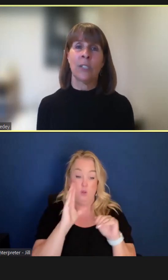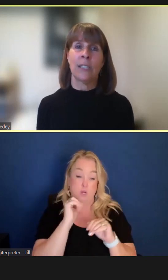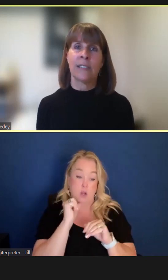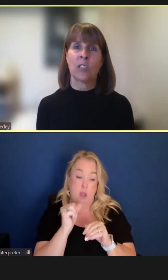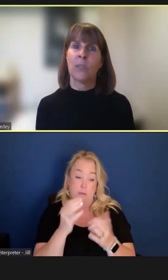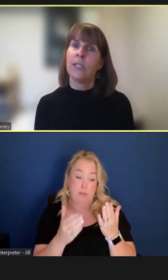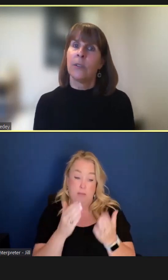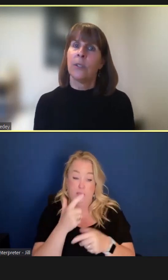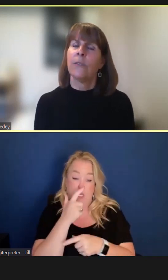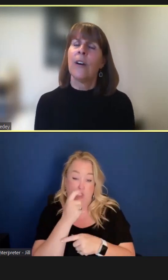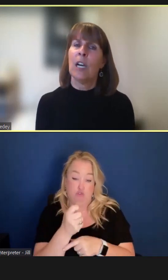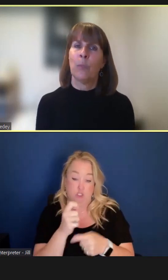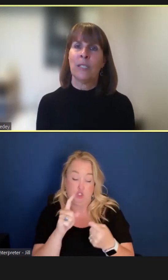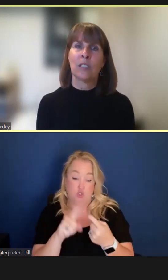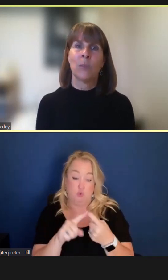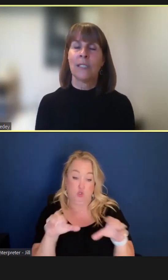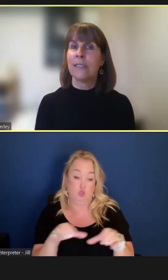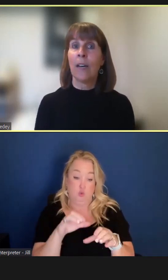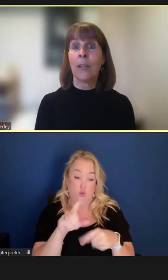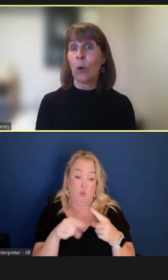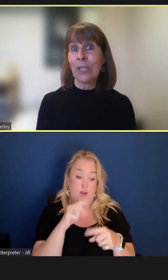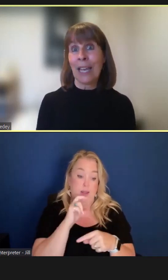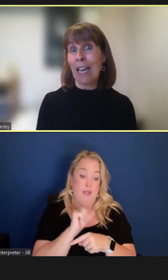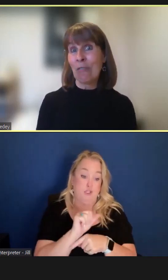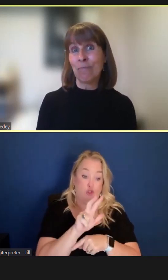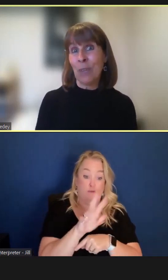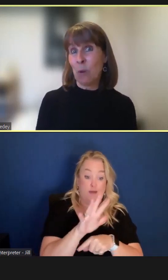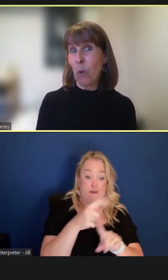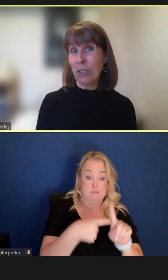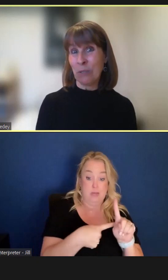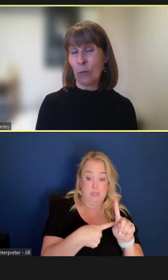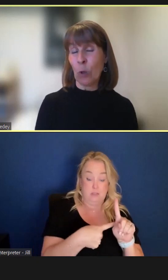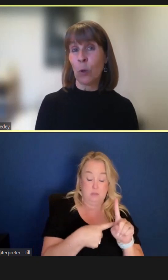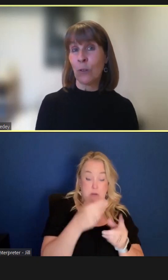assessment at 35 months because now they only have maybe one to four more visits